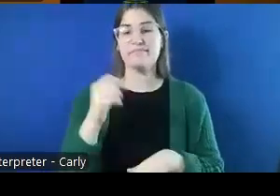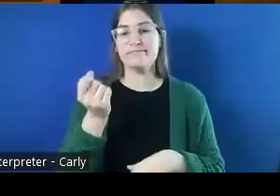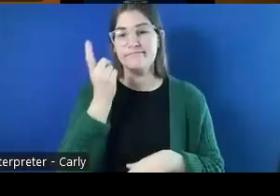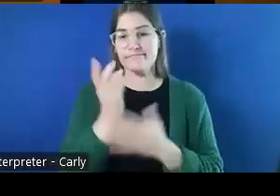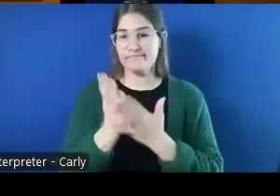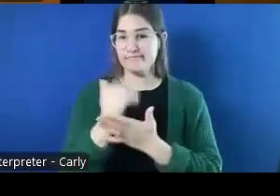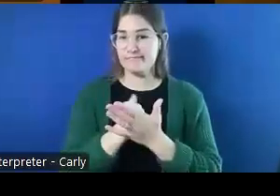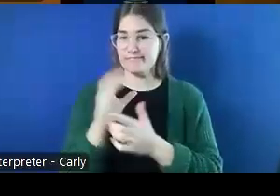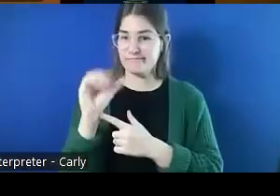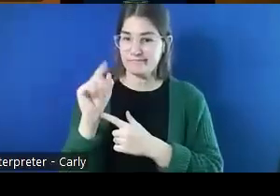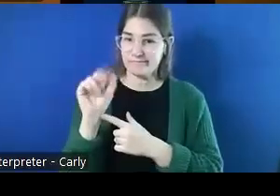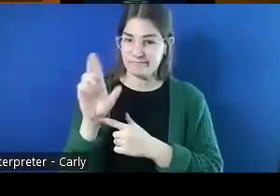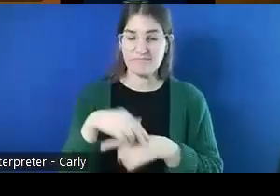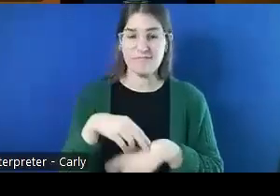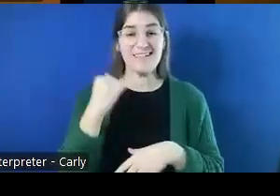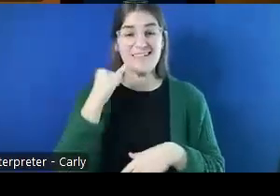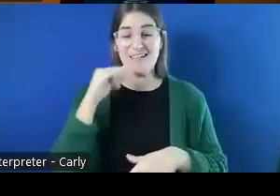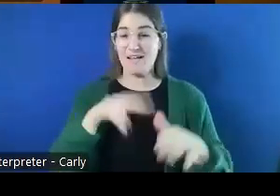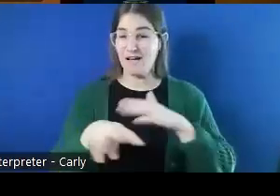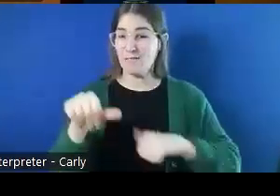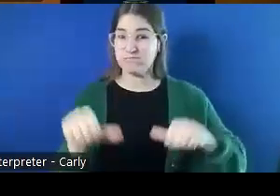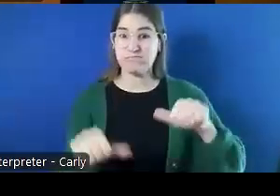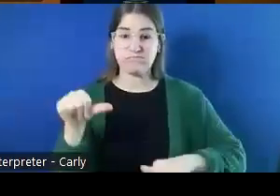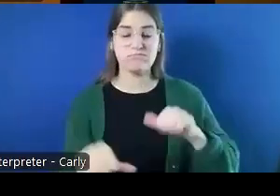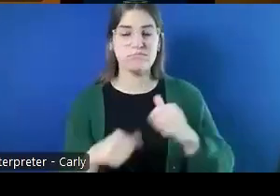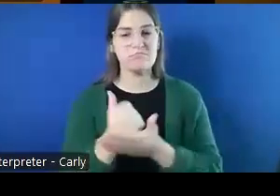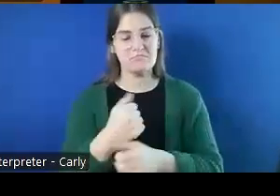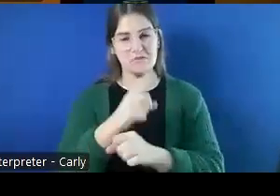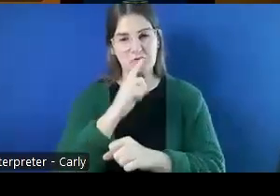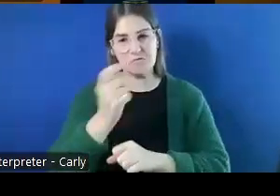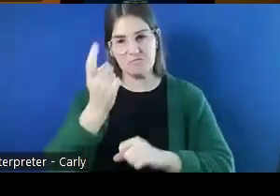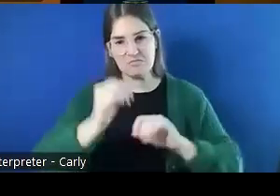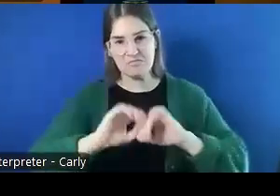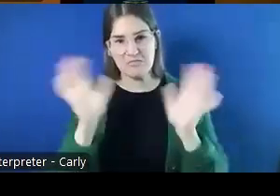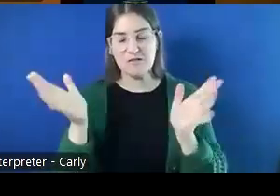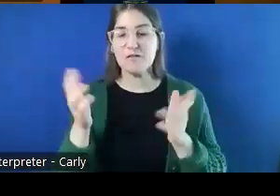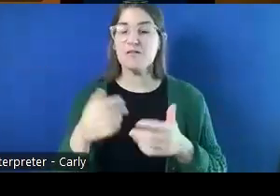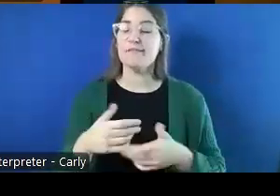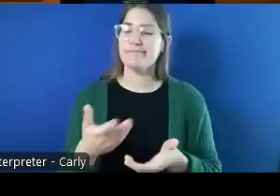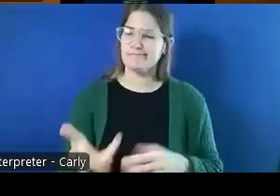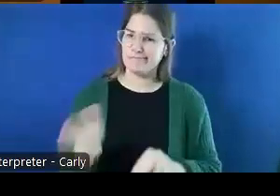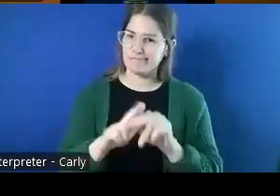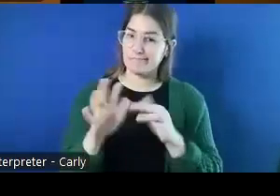diagnosis enhancing their confidence in coping and working with the patient and the caregiver